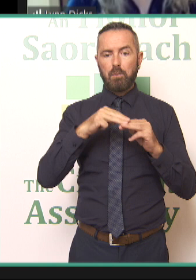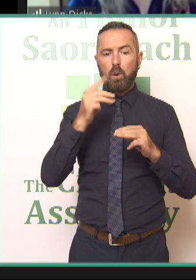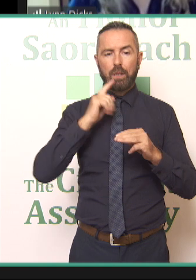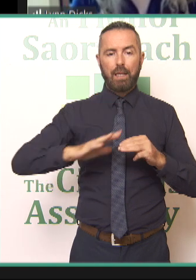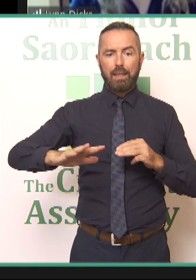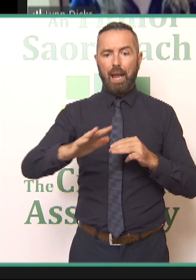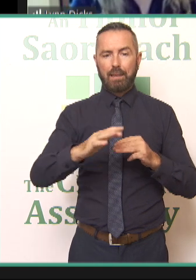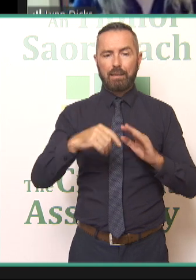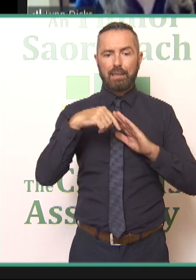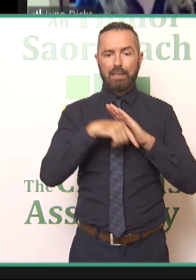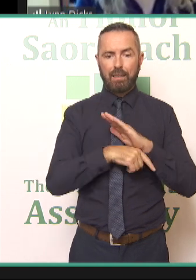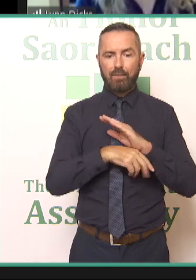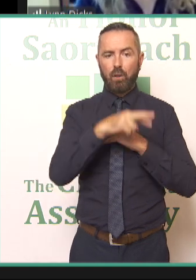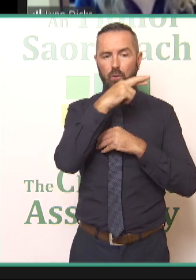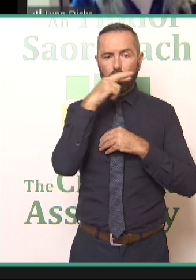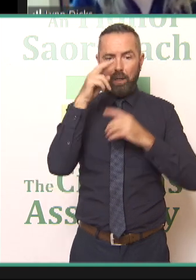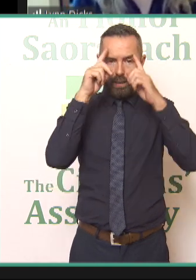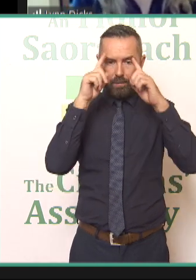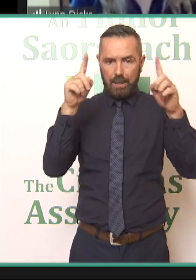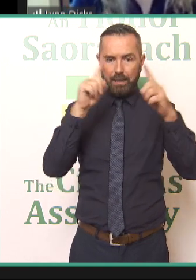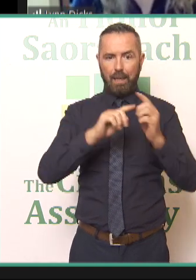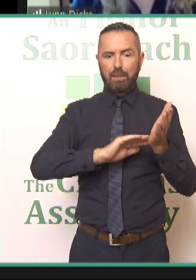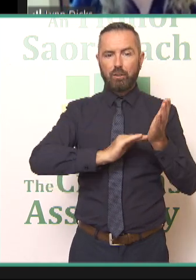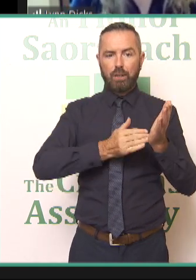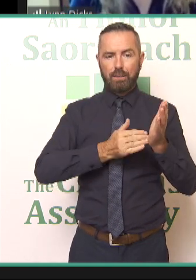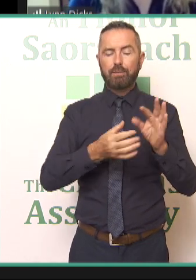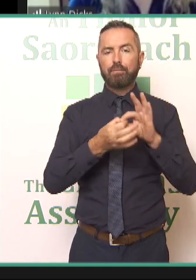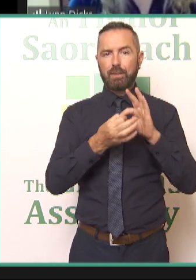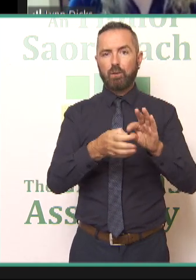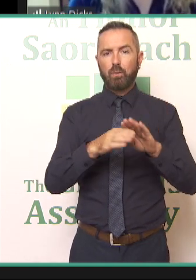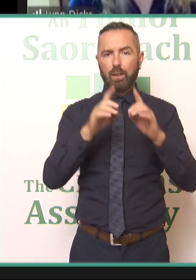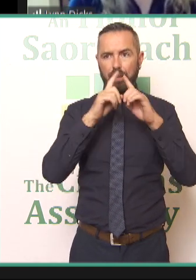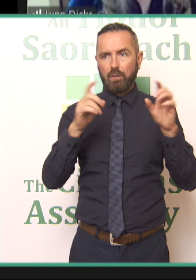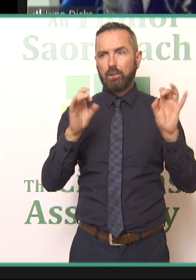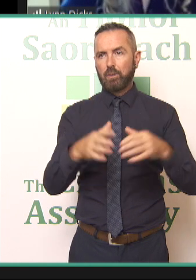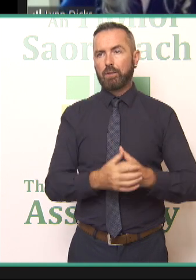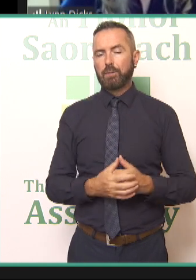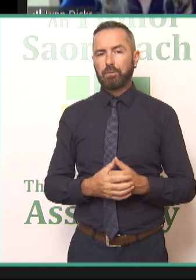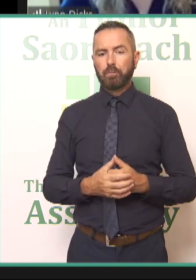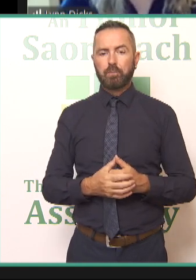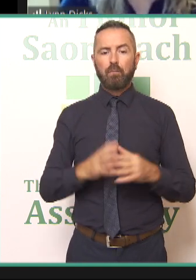the red meats and cheese which is also associated with with cows of course dark chocolate also makes